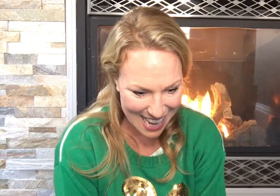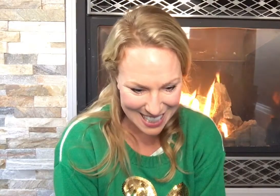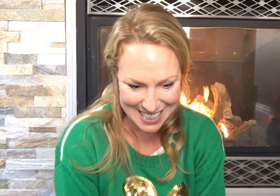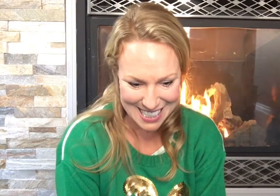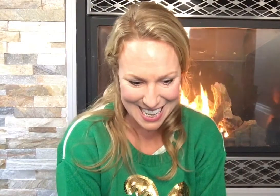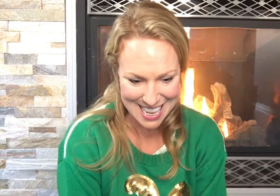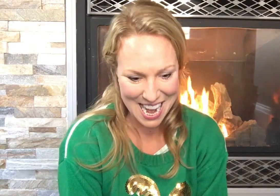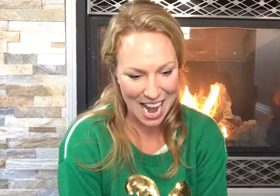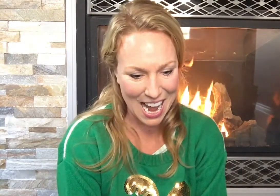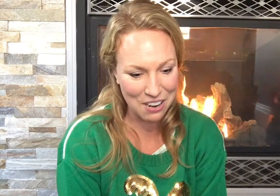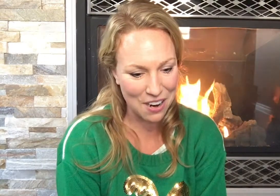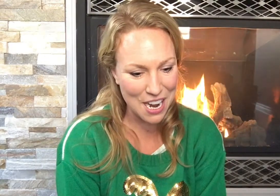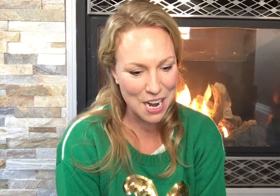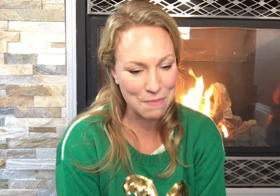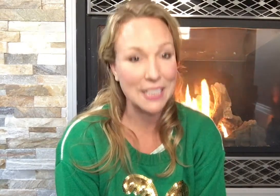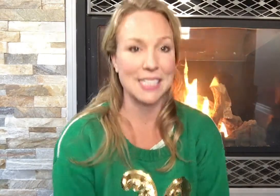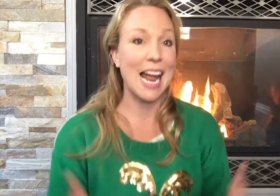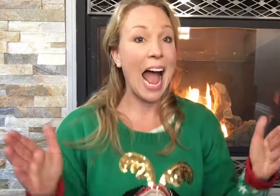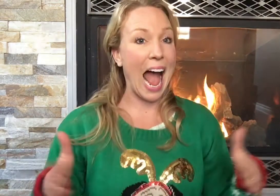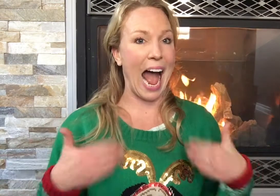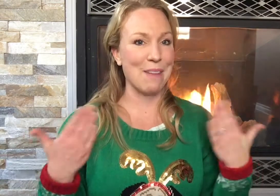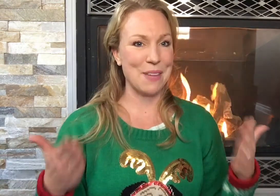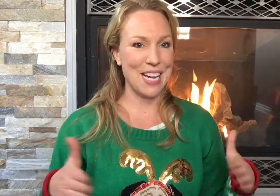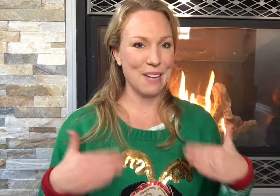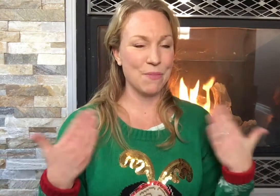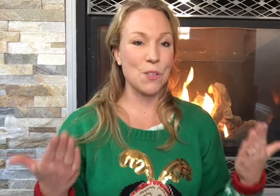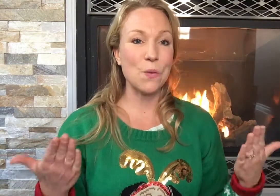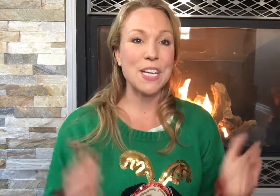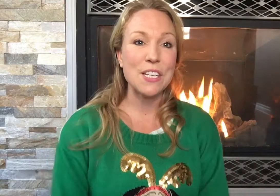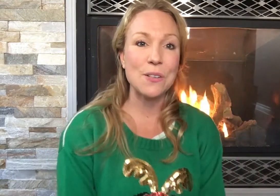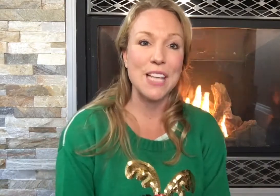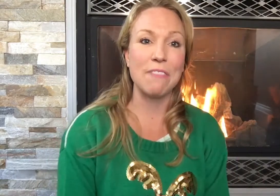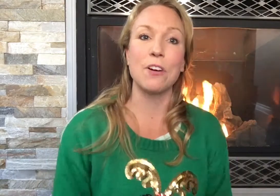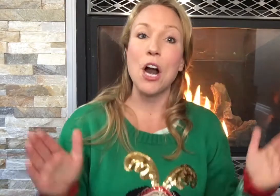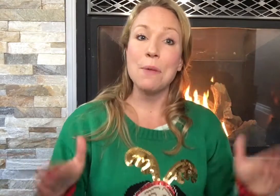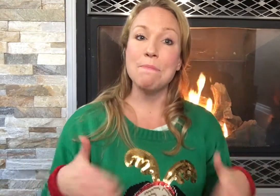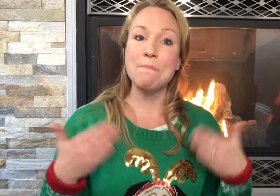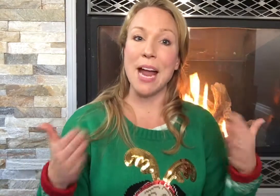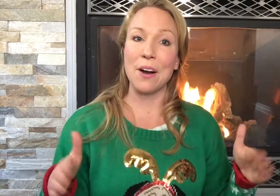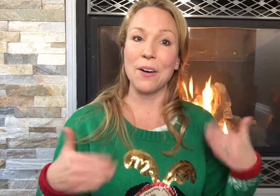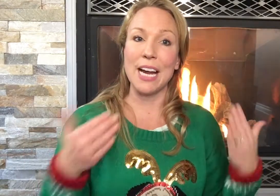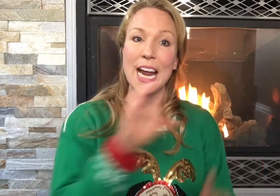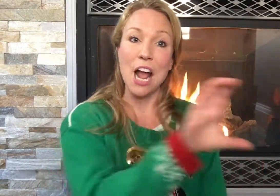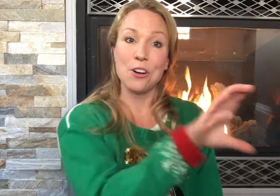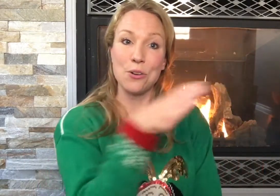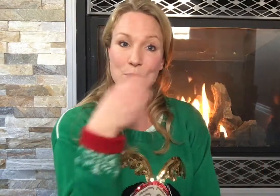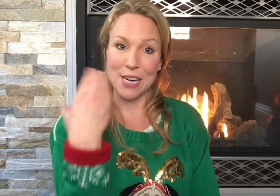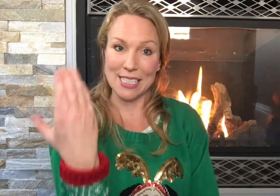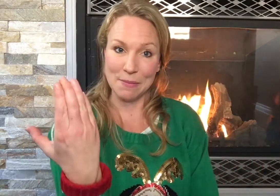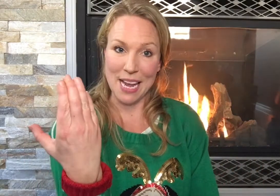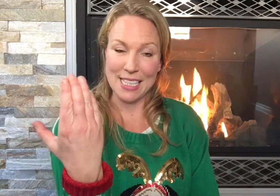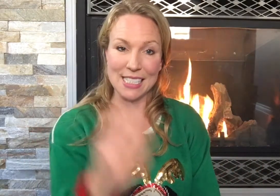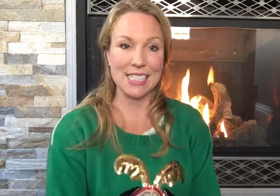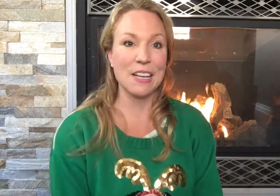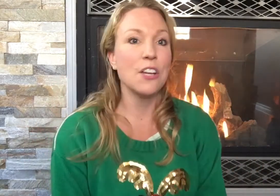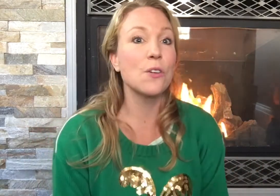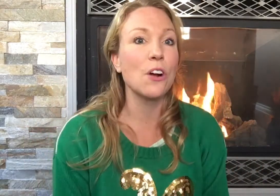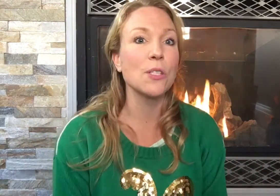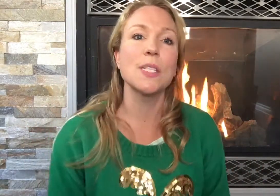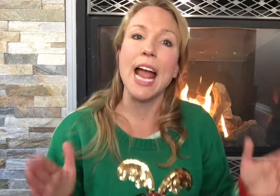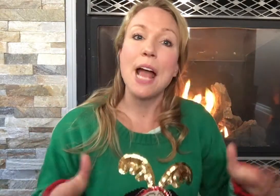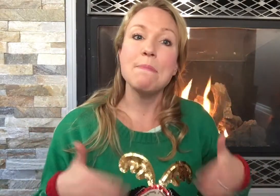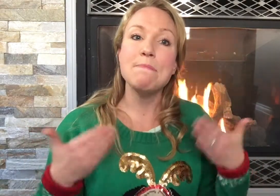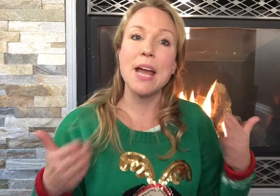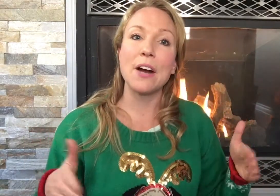is it that I had on my list. HAPPY, so we can use that for MERRY CHRISTMAS. You can also say MERRY